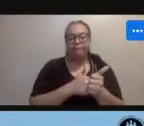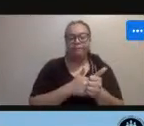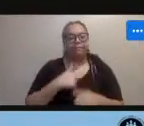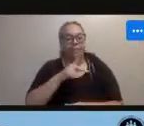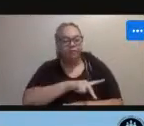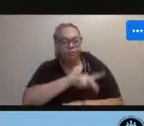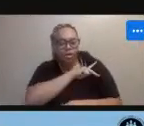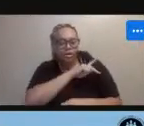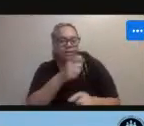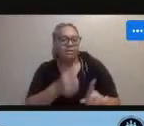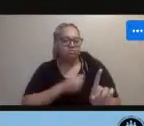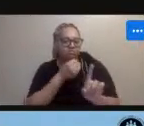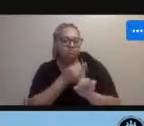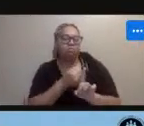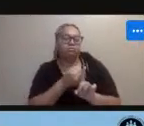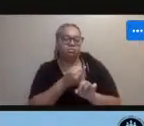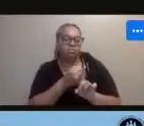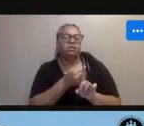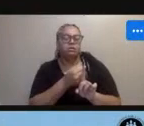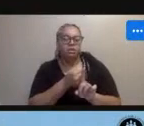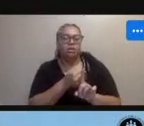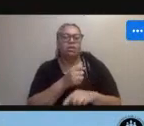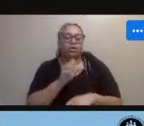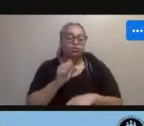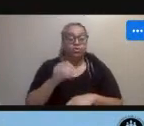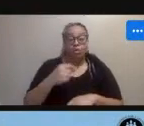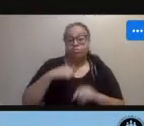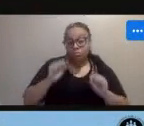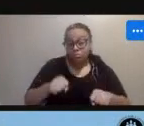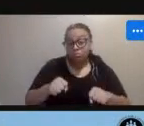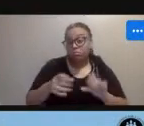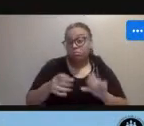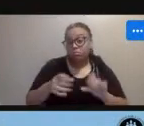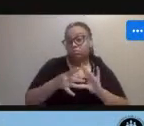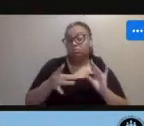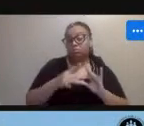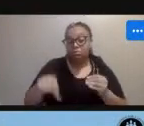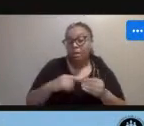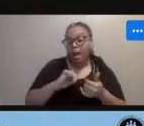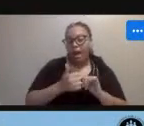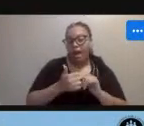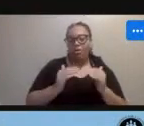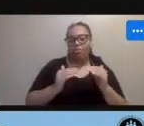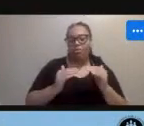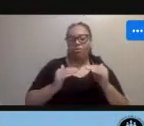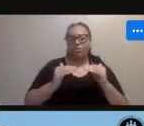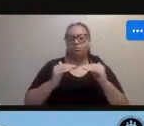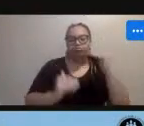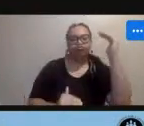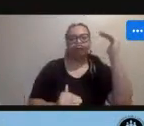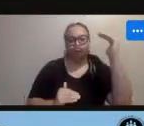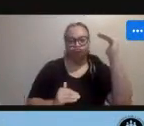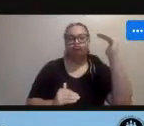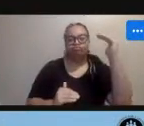THE SENSE THAT OUR STUDENTS CAN CATCH UP.